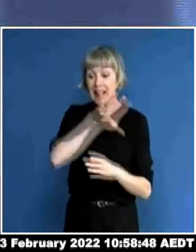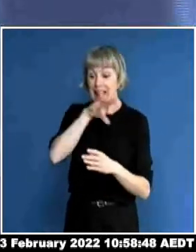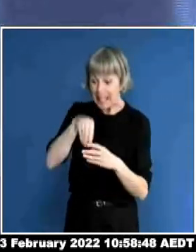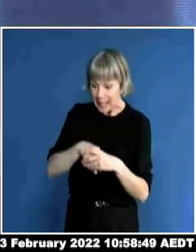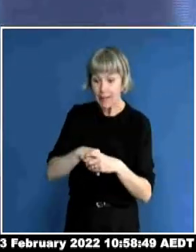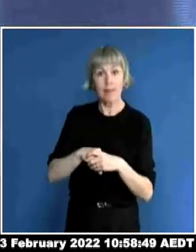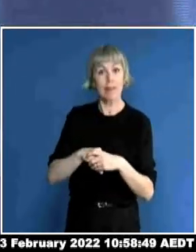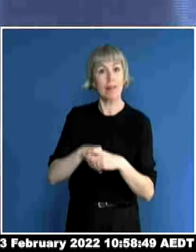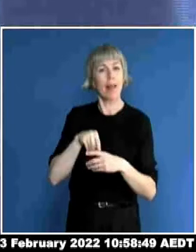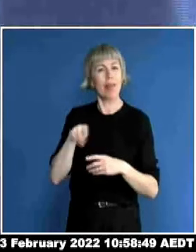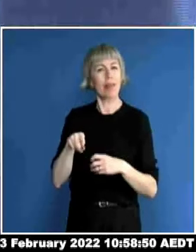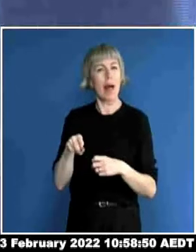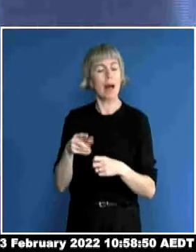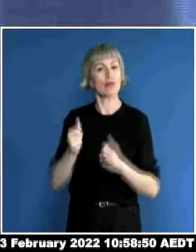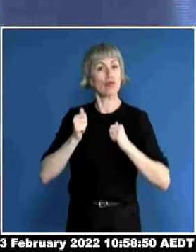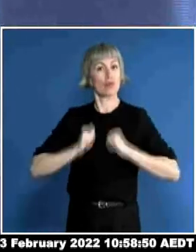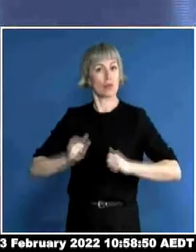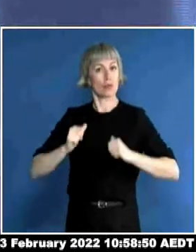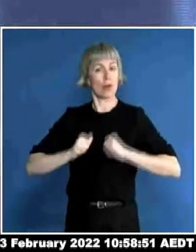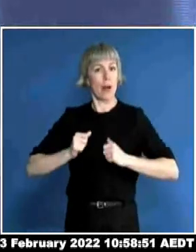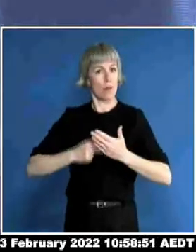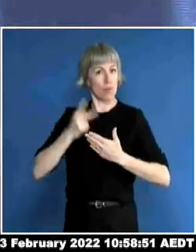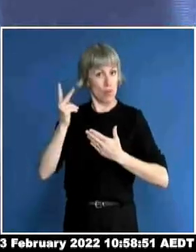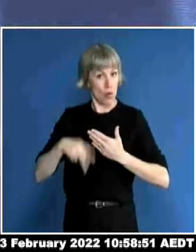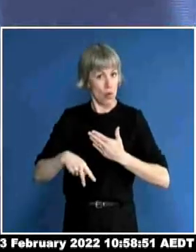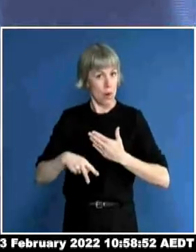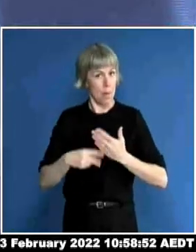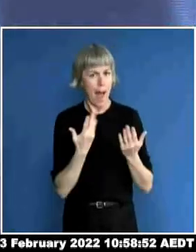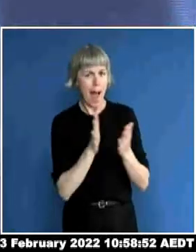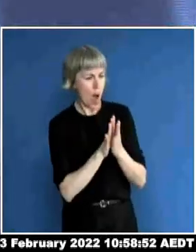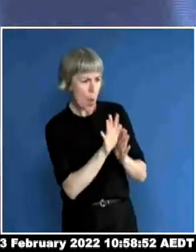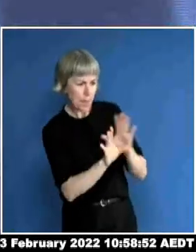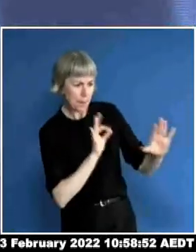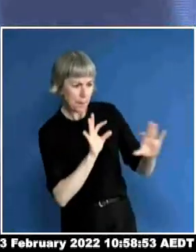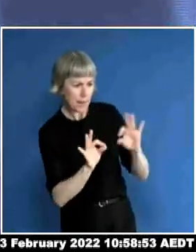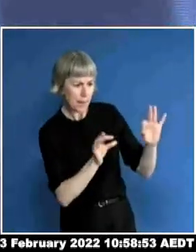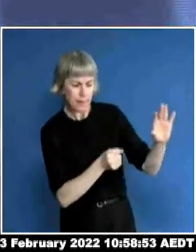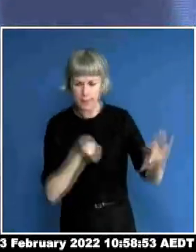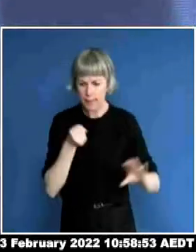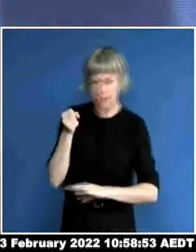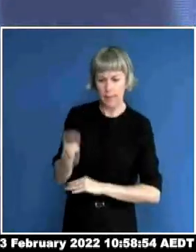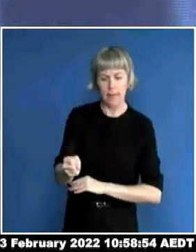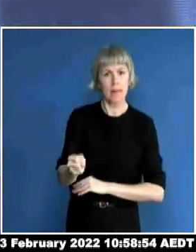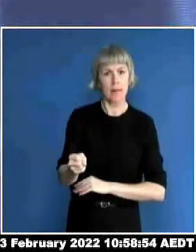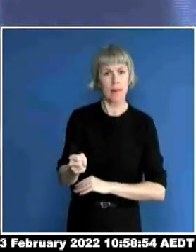that program. Commissioners, these are matters that may require you to make factual